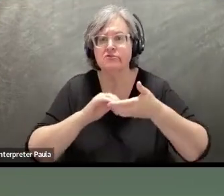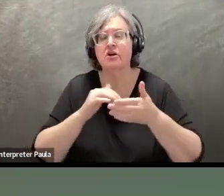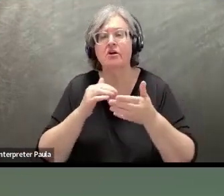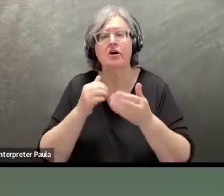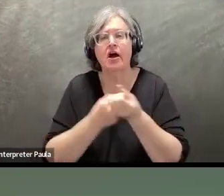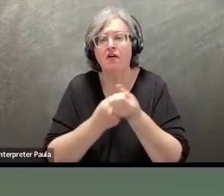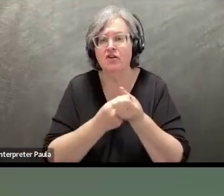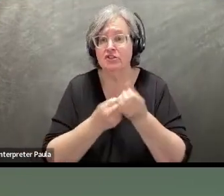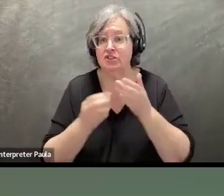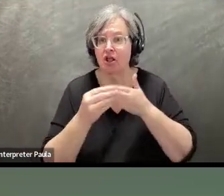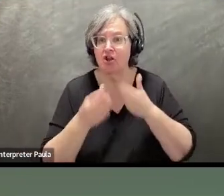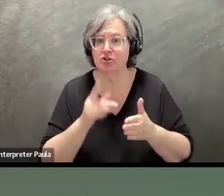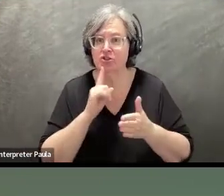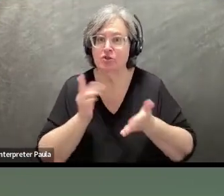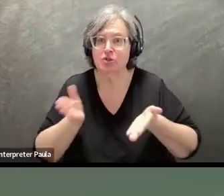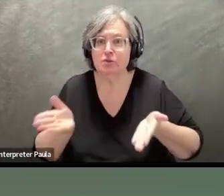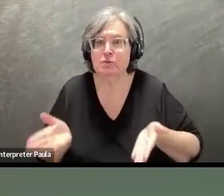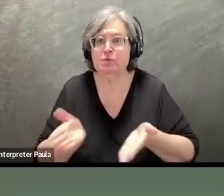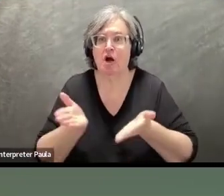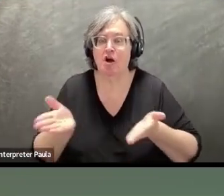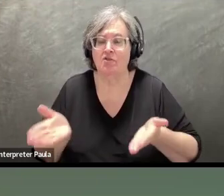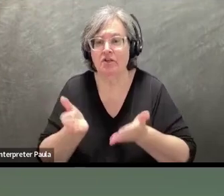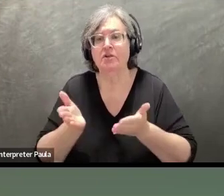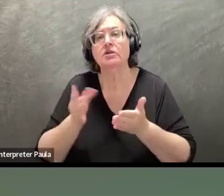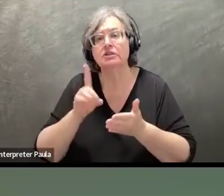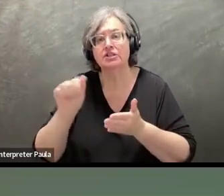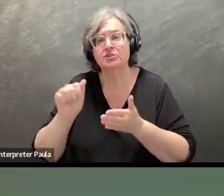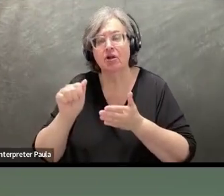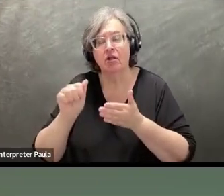driving disability policy and supports to serve disabled